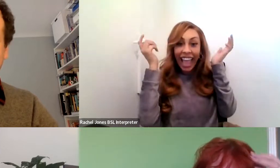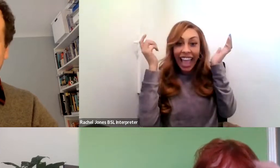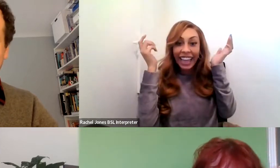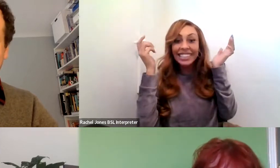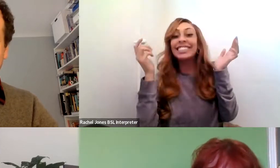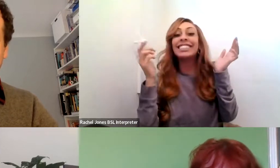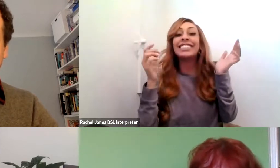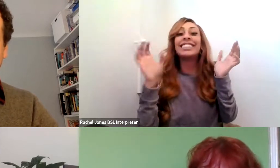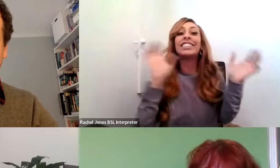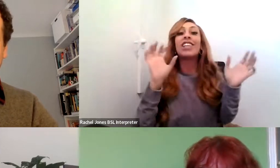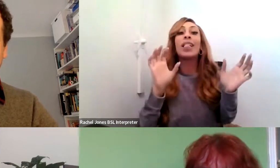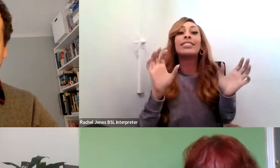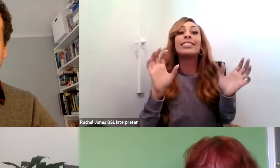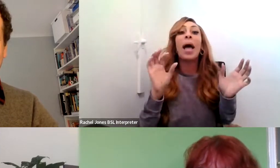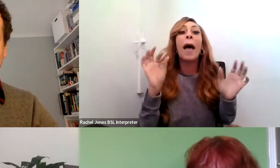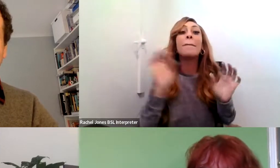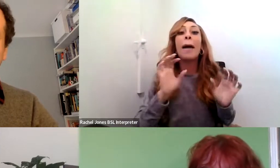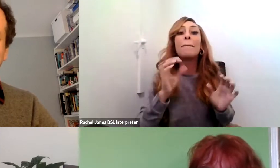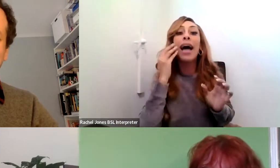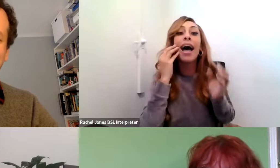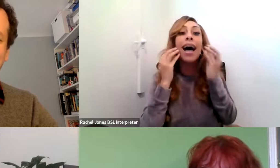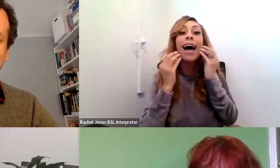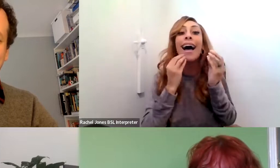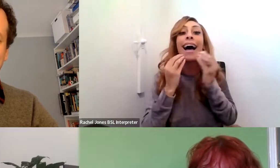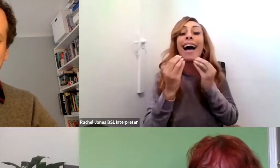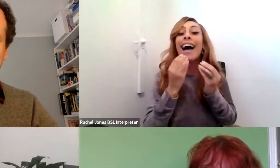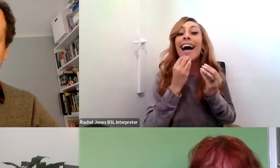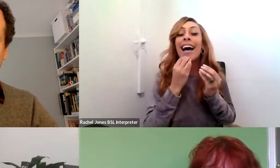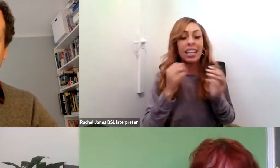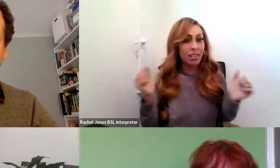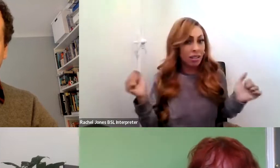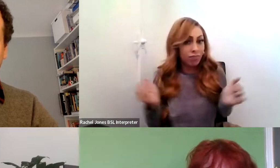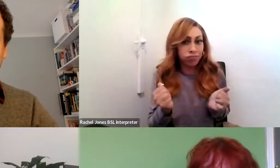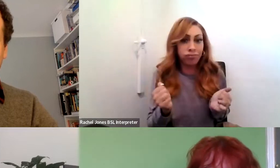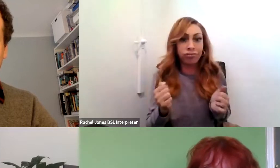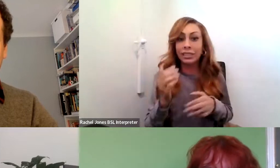And I've got a big chunky cardigan on, because it's very cold in east London today,